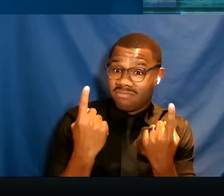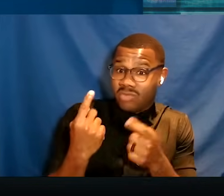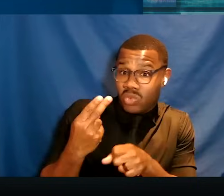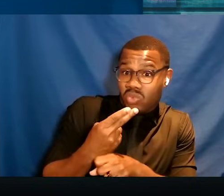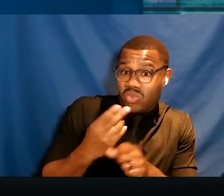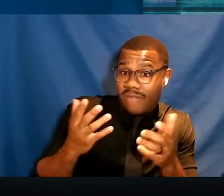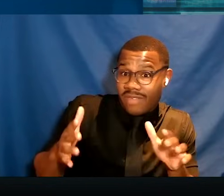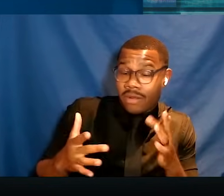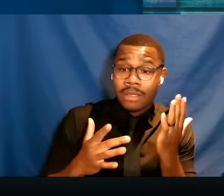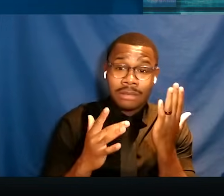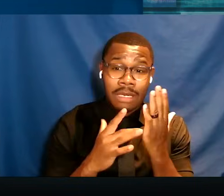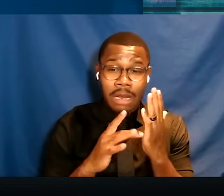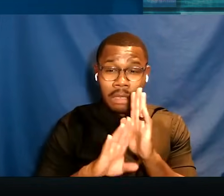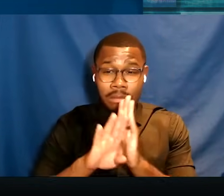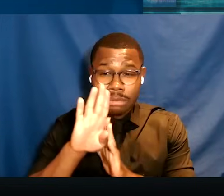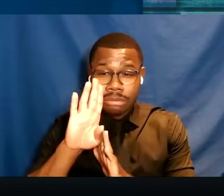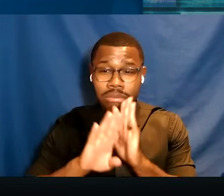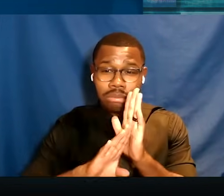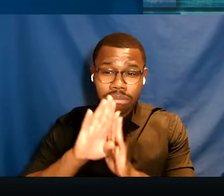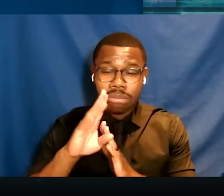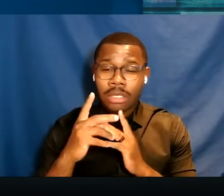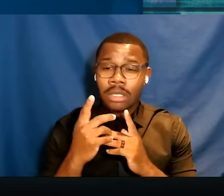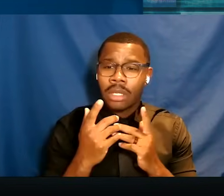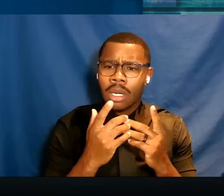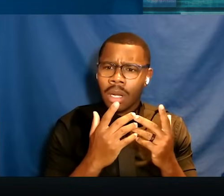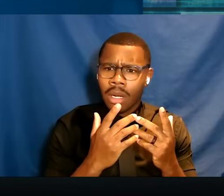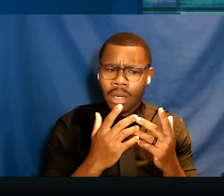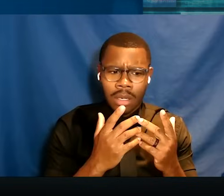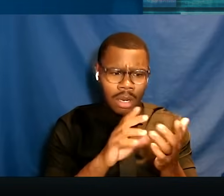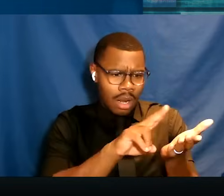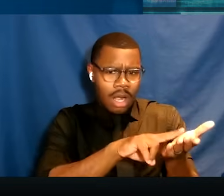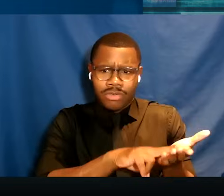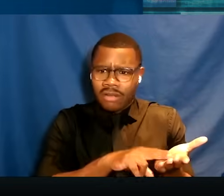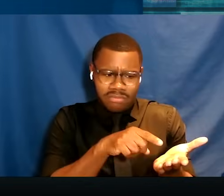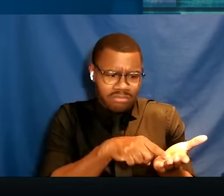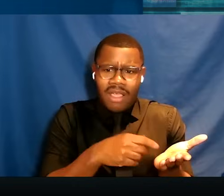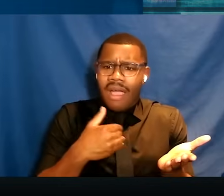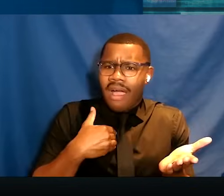and this contract contains extensive protections against digital replication, whether it's done with AI